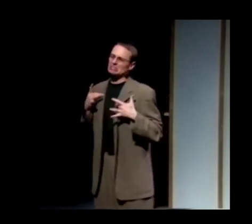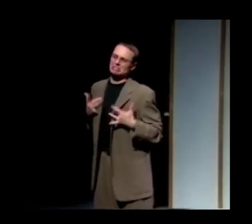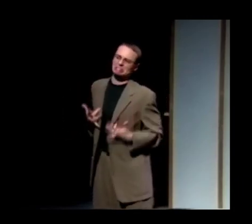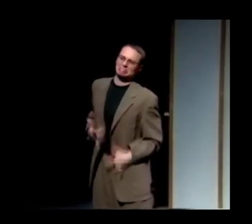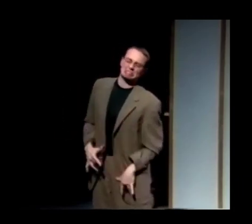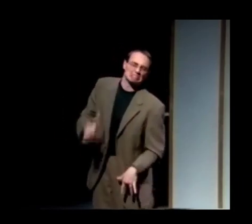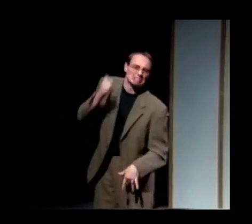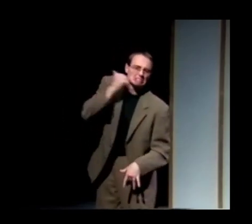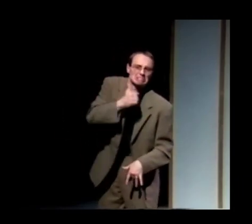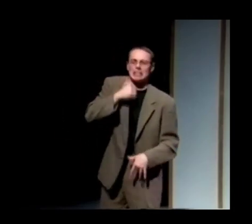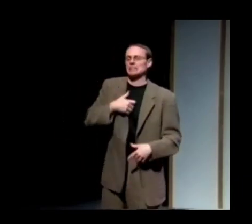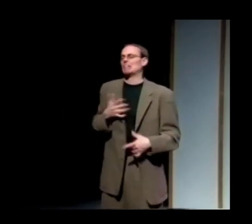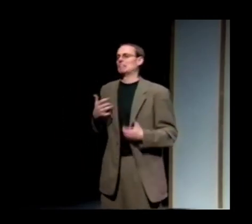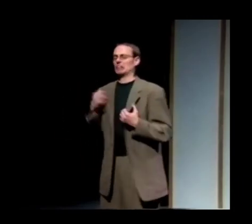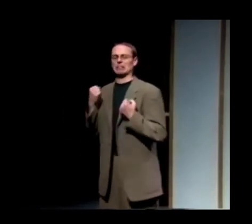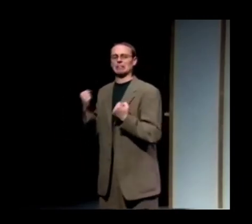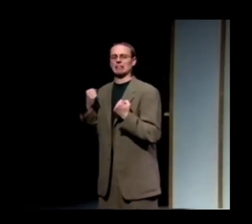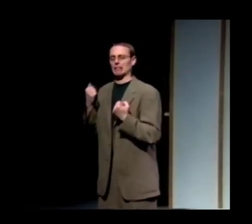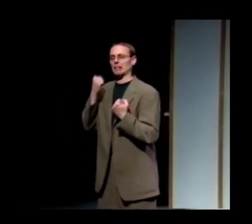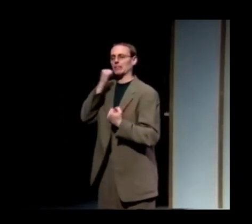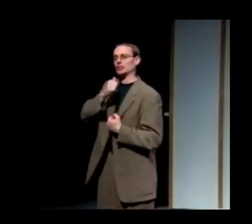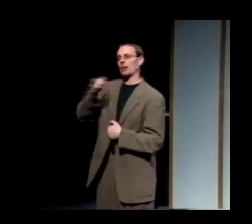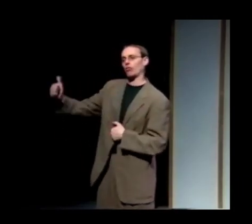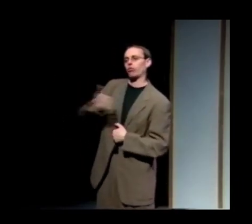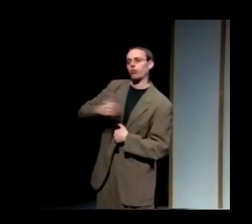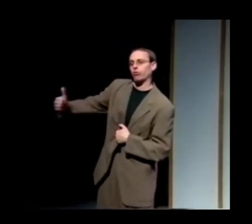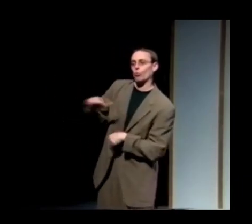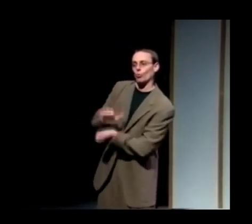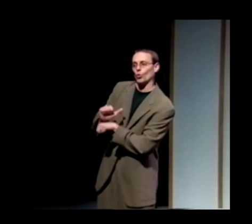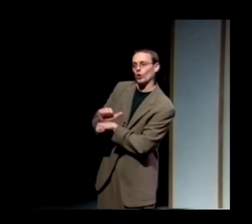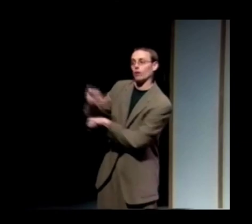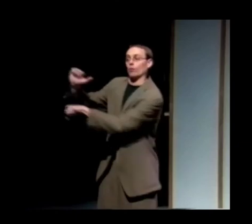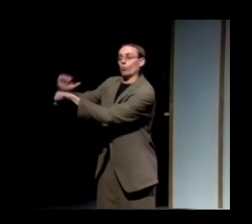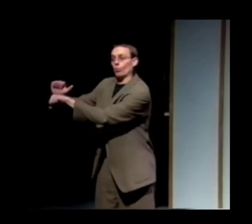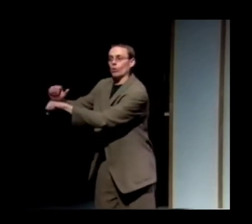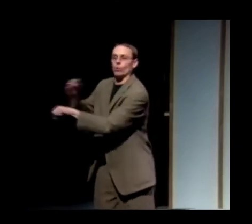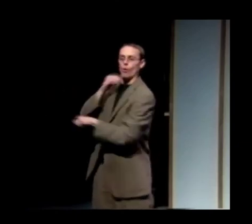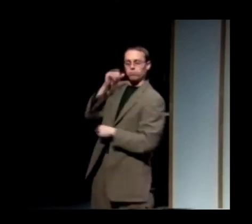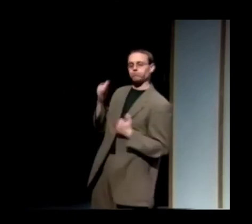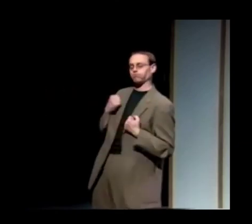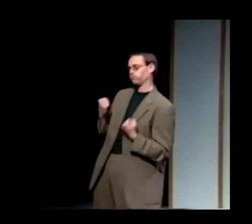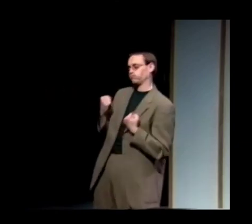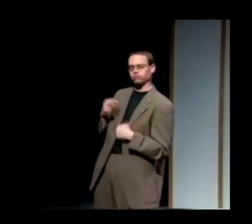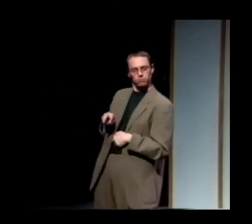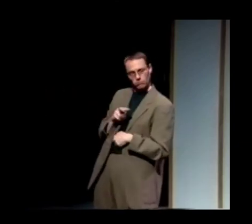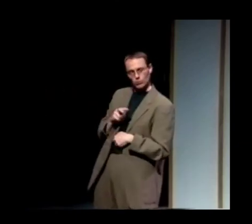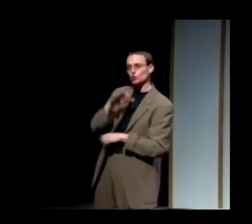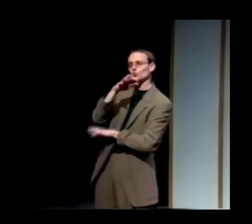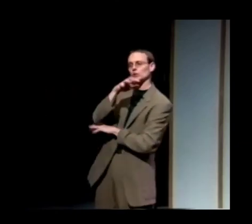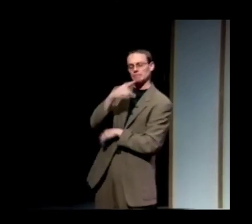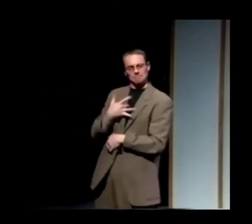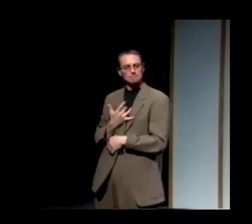AND BEING THE ONLY DEAF KID IN THE SINGLED OUT CLASSROOM AND EVERY DAY GOING, AND THE SAME AS BEING ALONE,